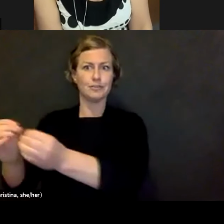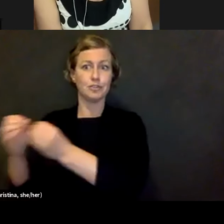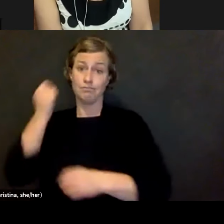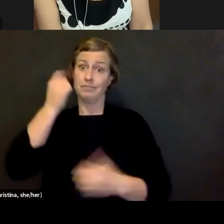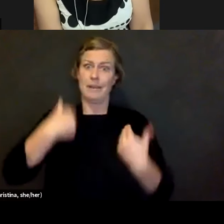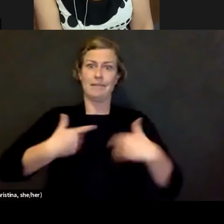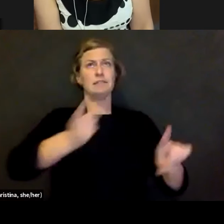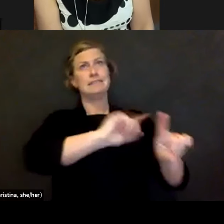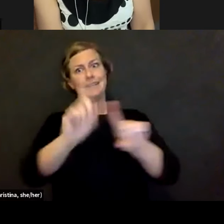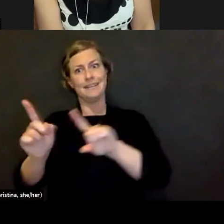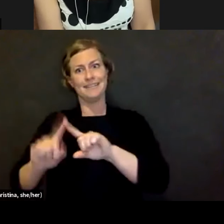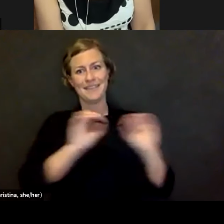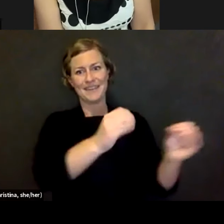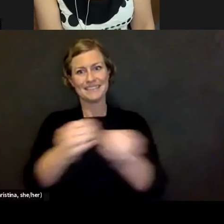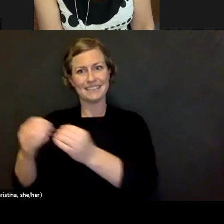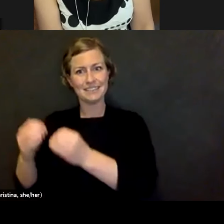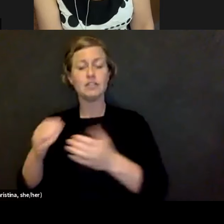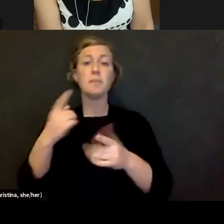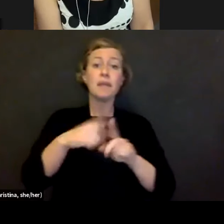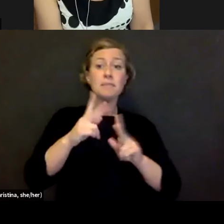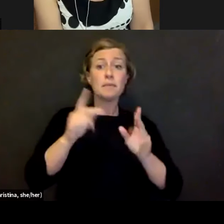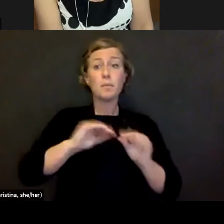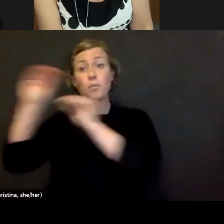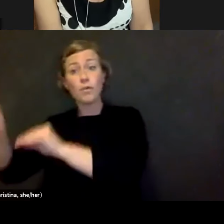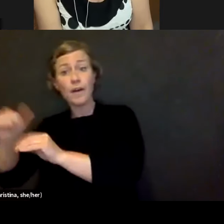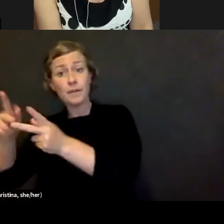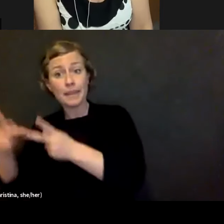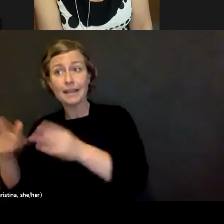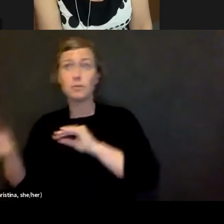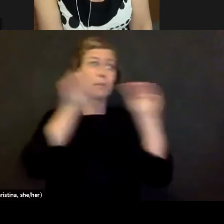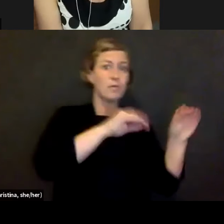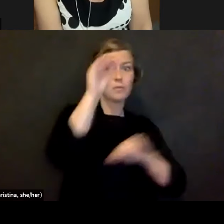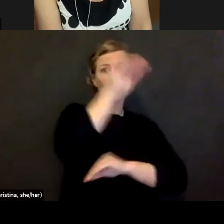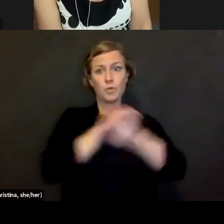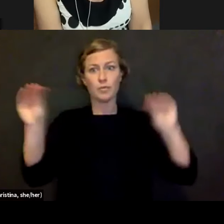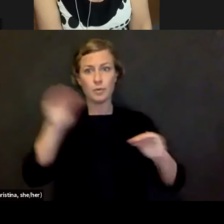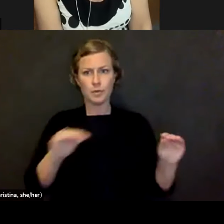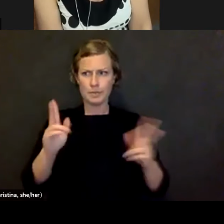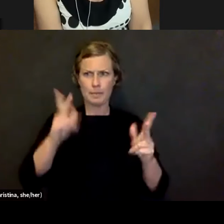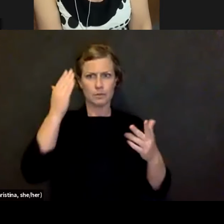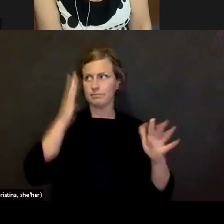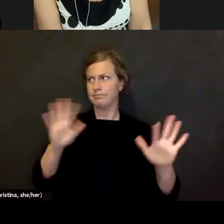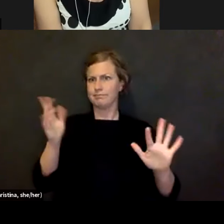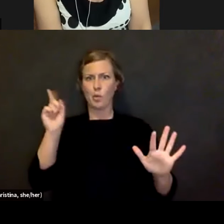building a network in the Pacific northwest to share ideas and resources with all the different organizations because there's a lot of